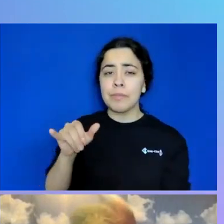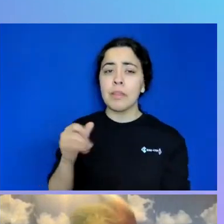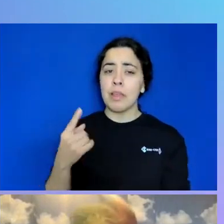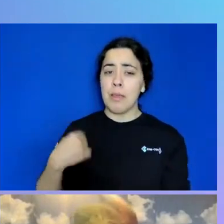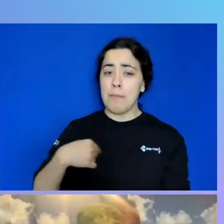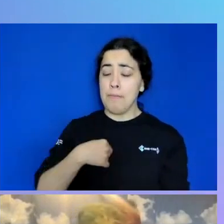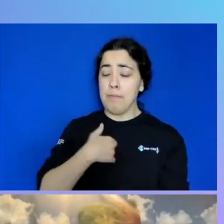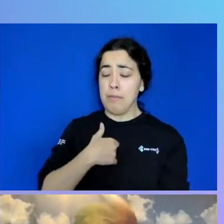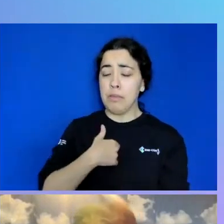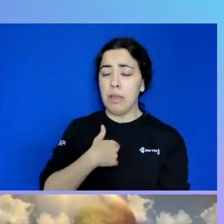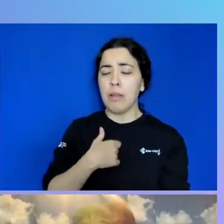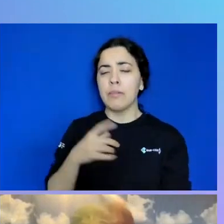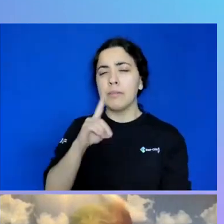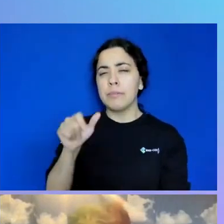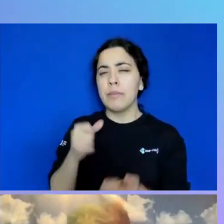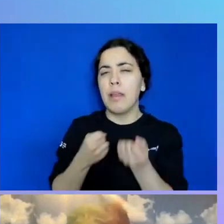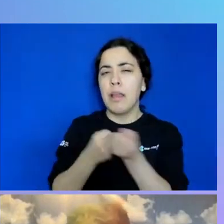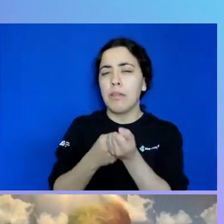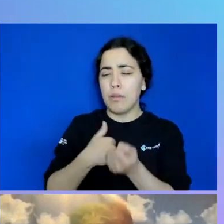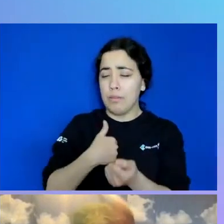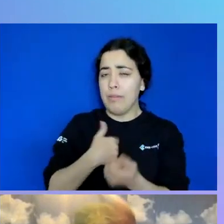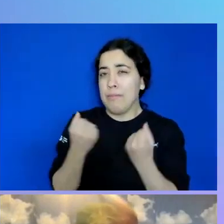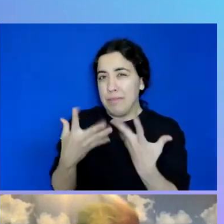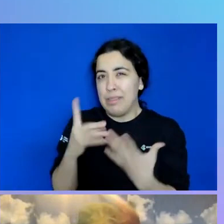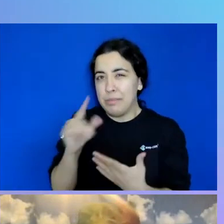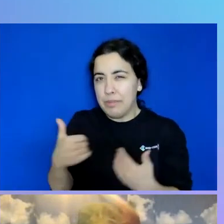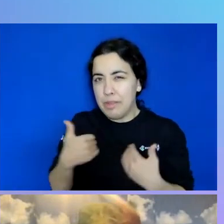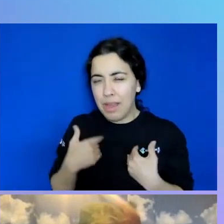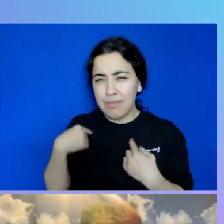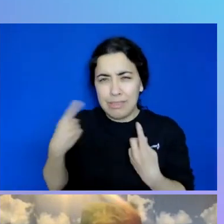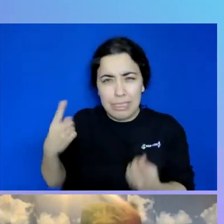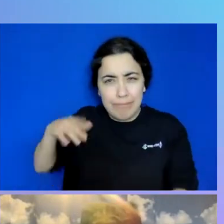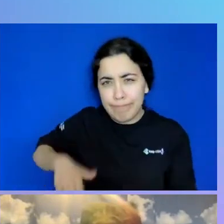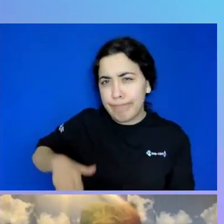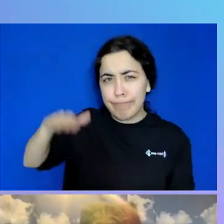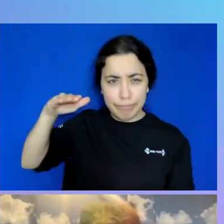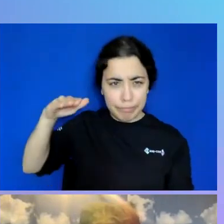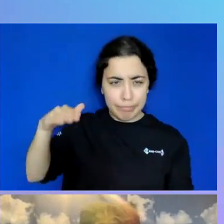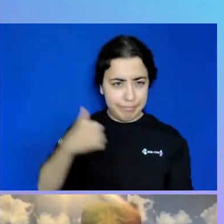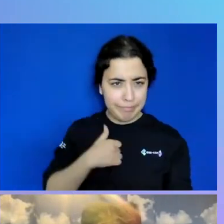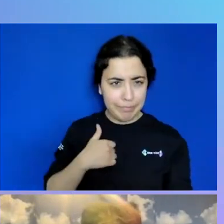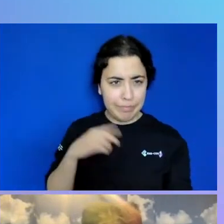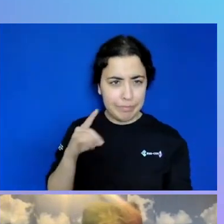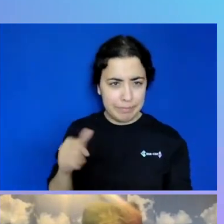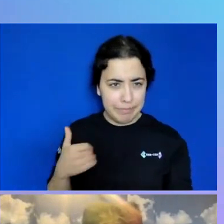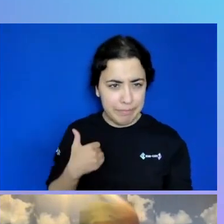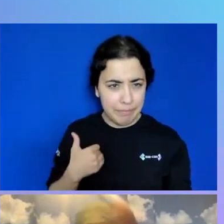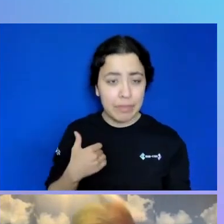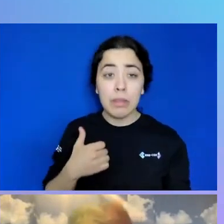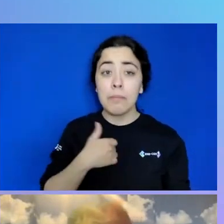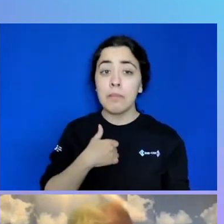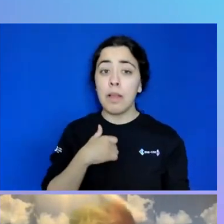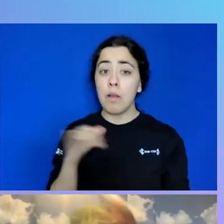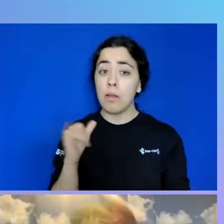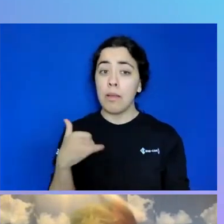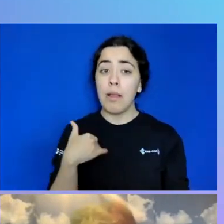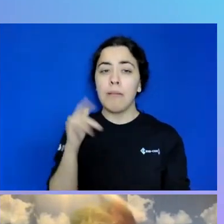several disabilities that I've had since childhood. And I also